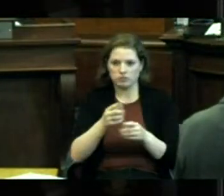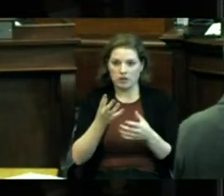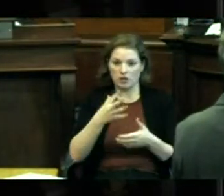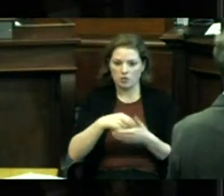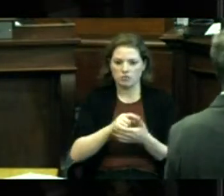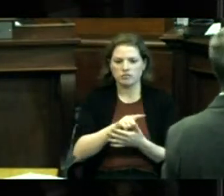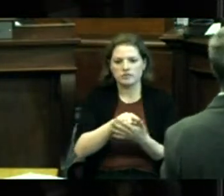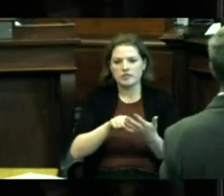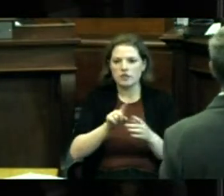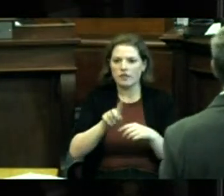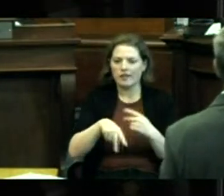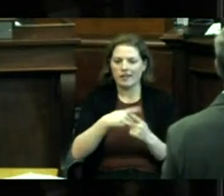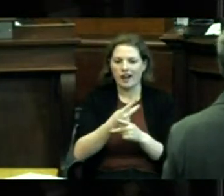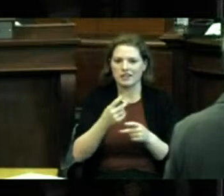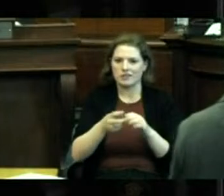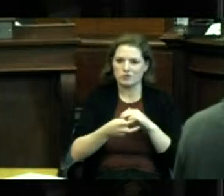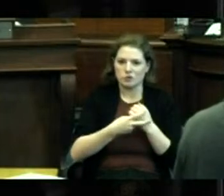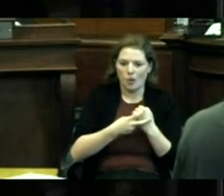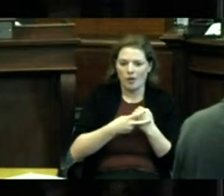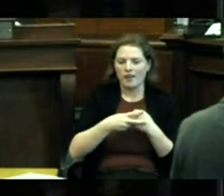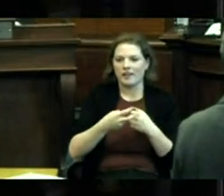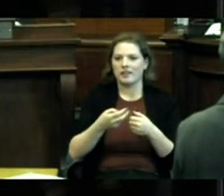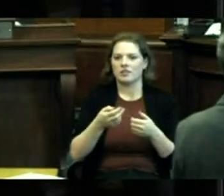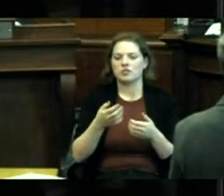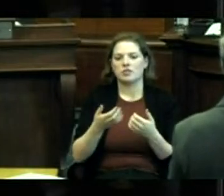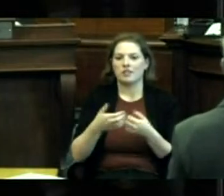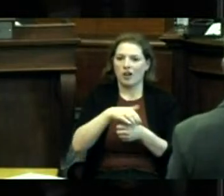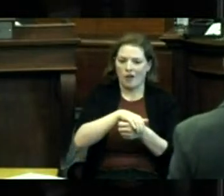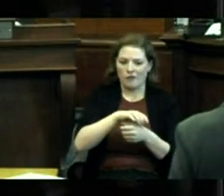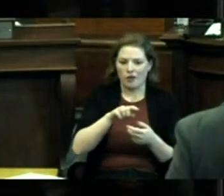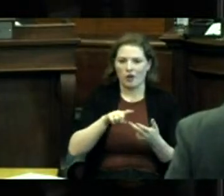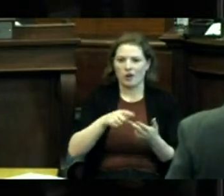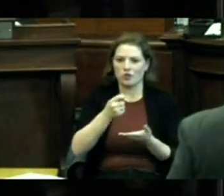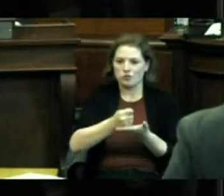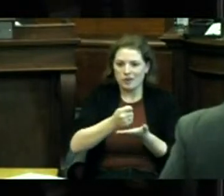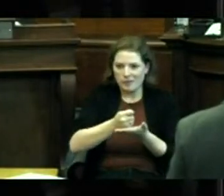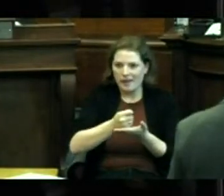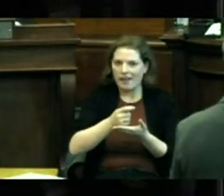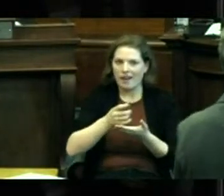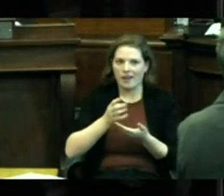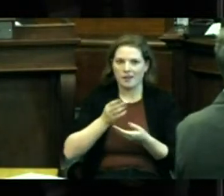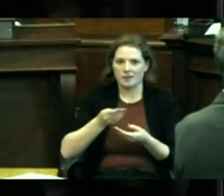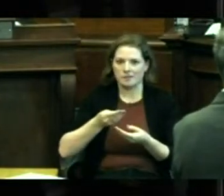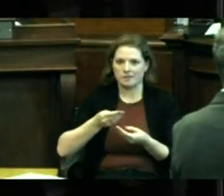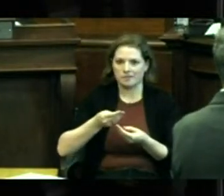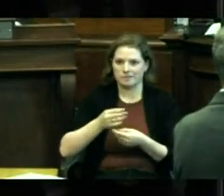evaluated a bunch of potential compliance options, including various types of covered